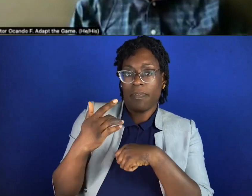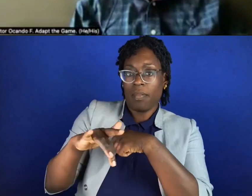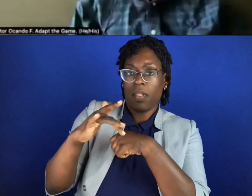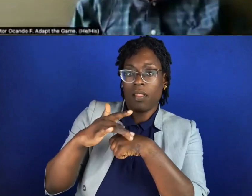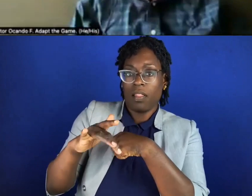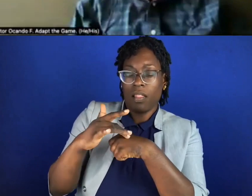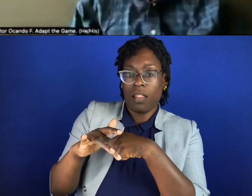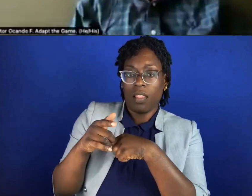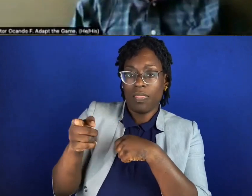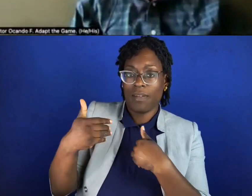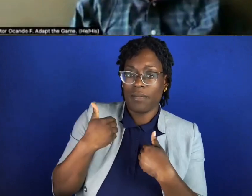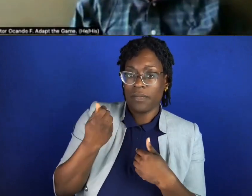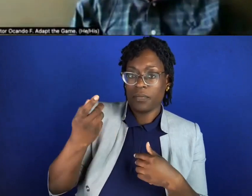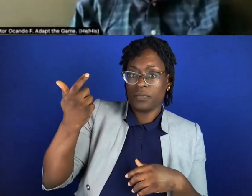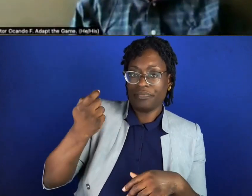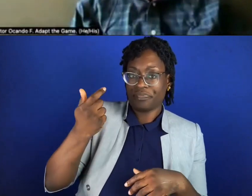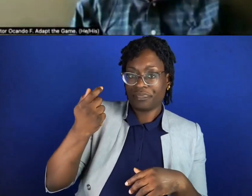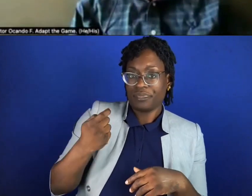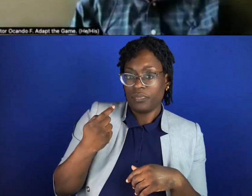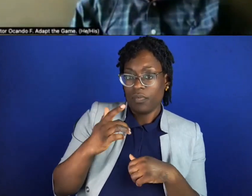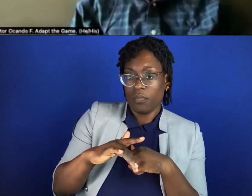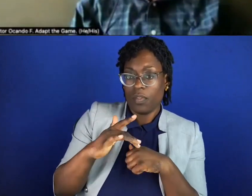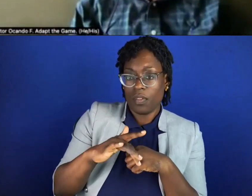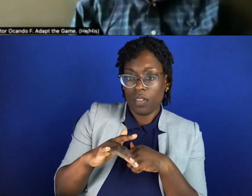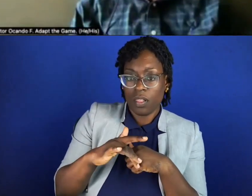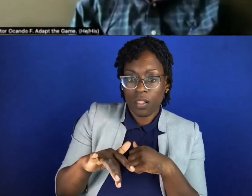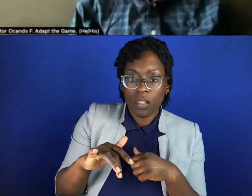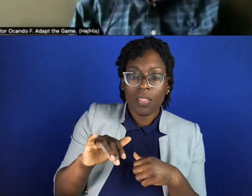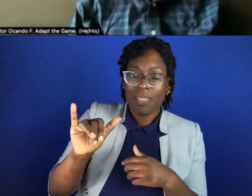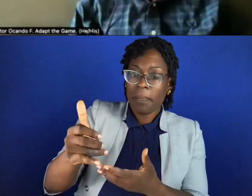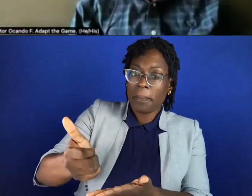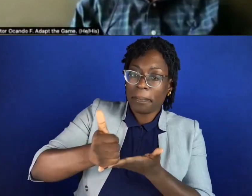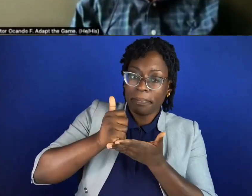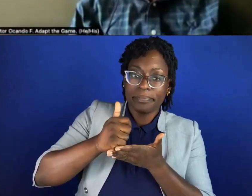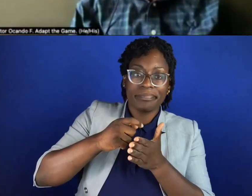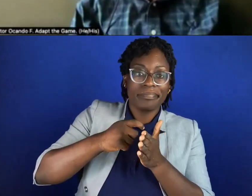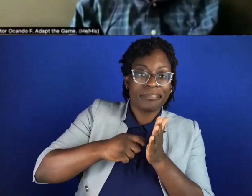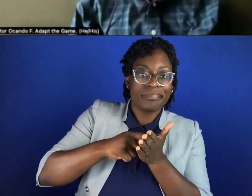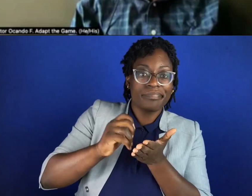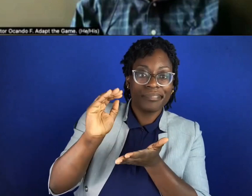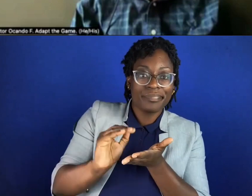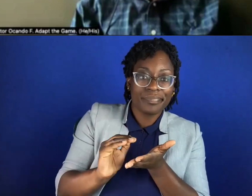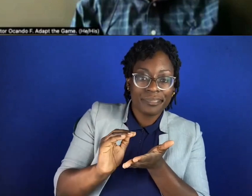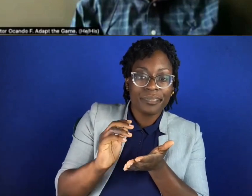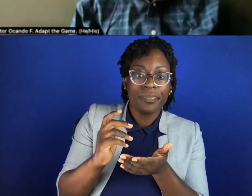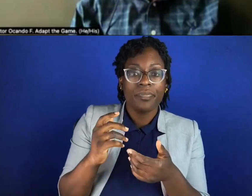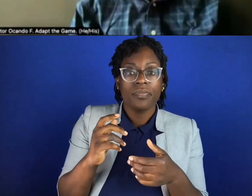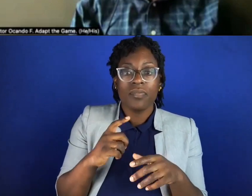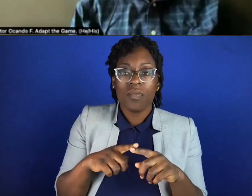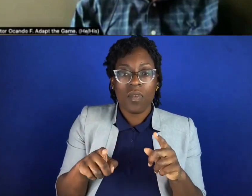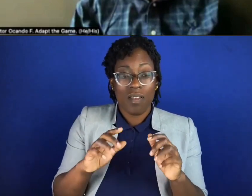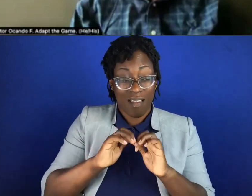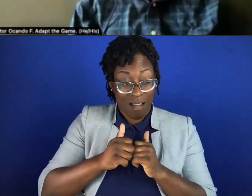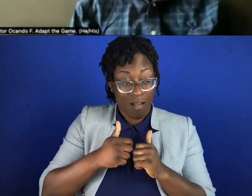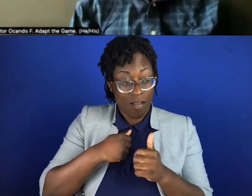remember they had a couple of scholarships available so that helped get the costs down,